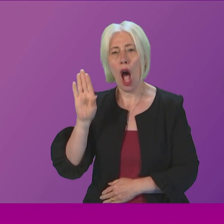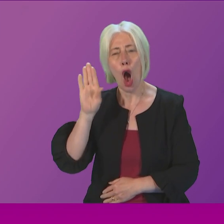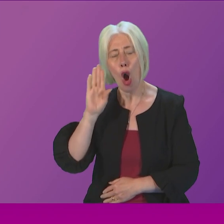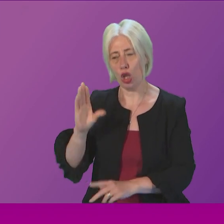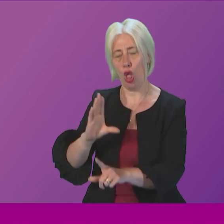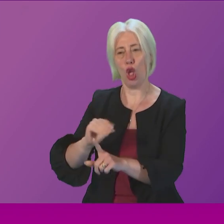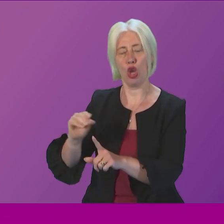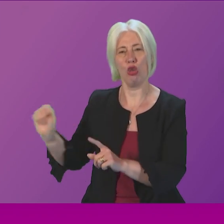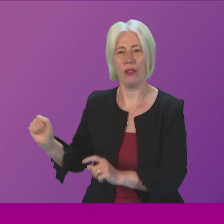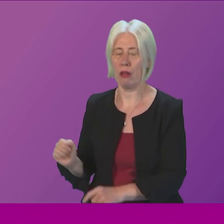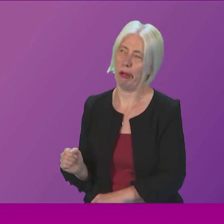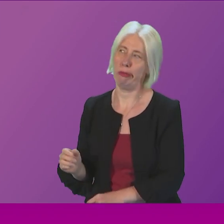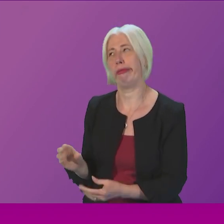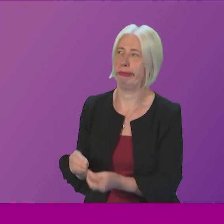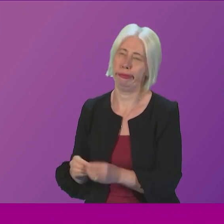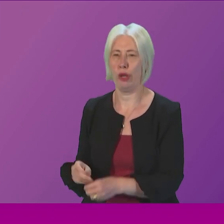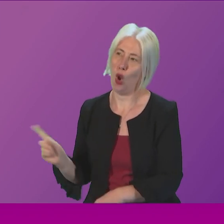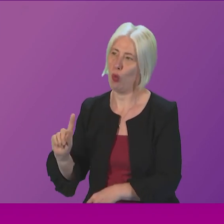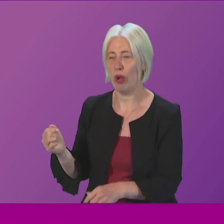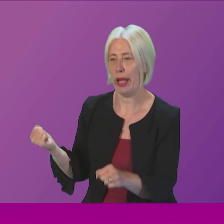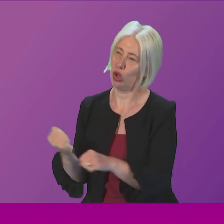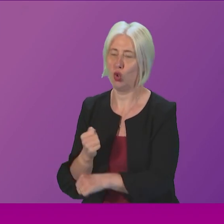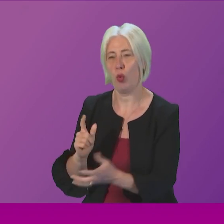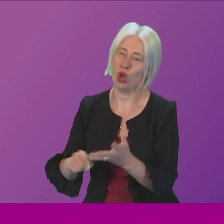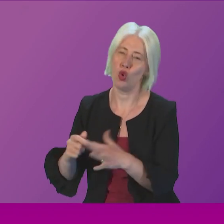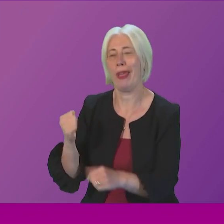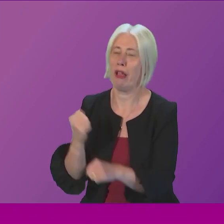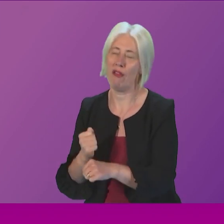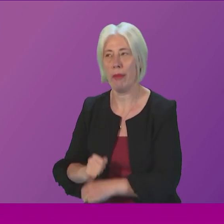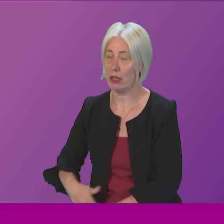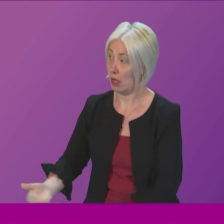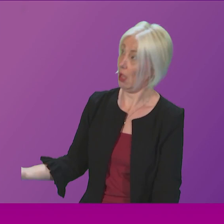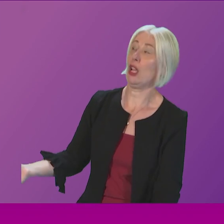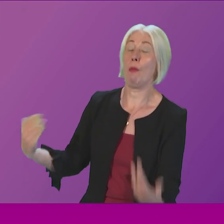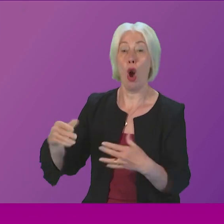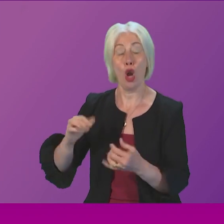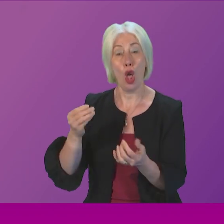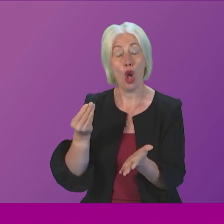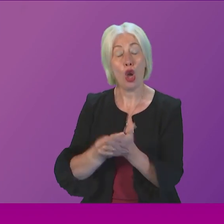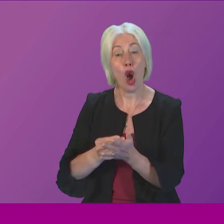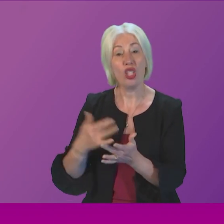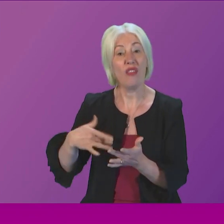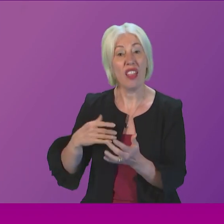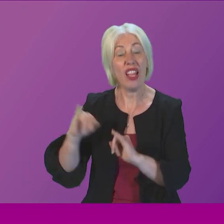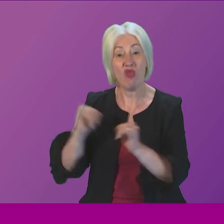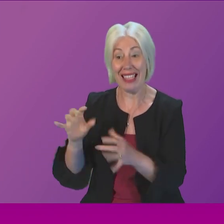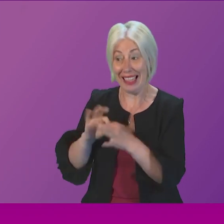Conservatives mumbling, “What has this got to do with the UK Government ” If they have not figured out what the cost of living crisis has to do with the Conservative Government,